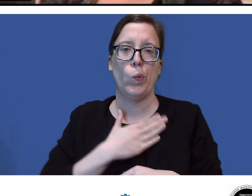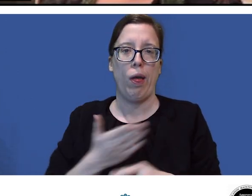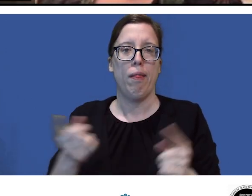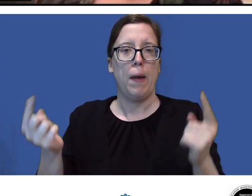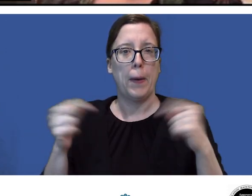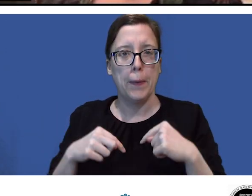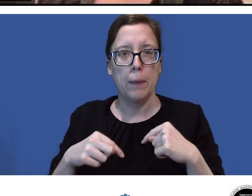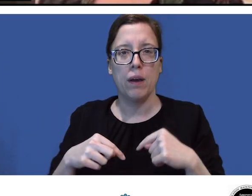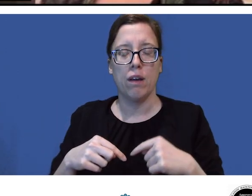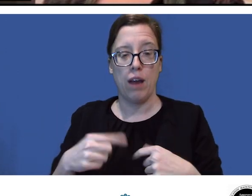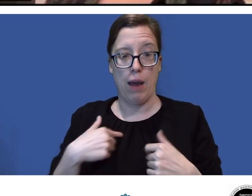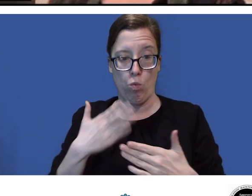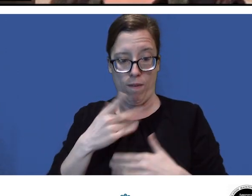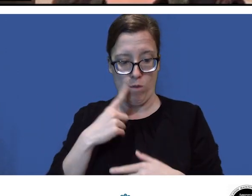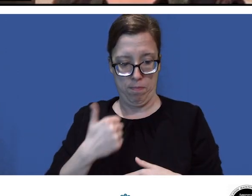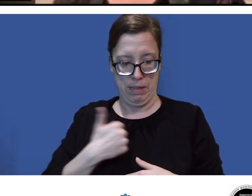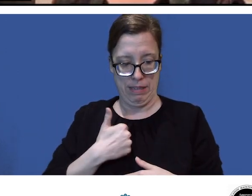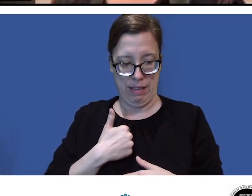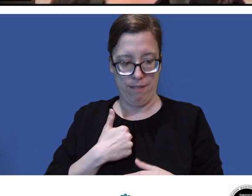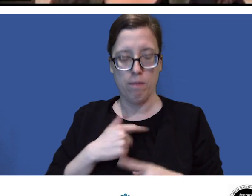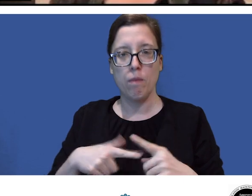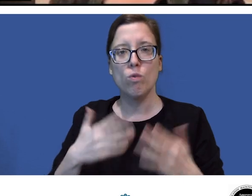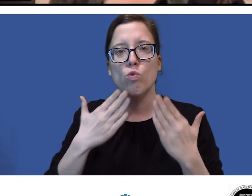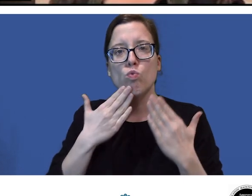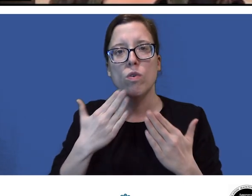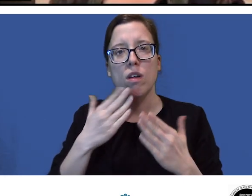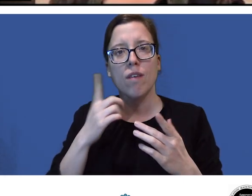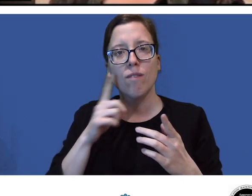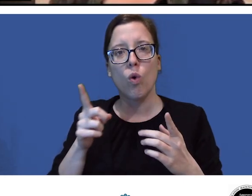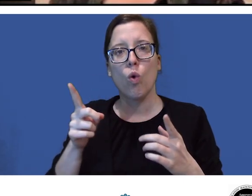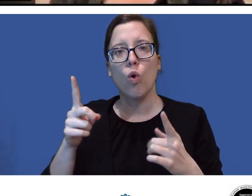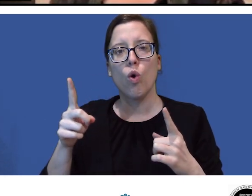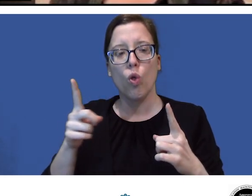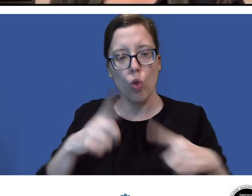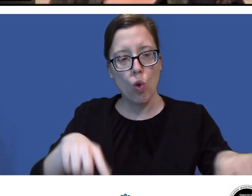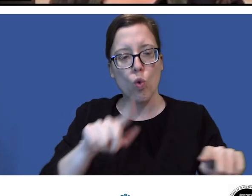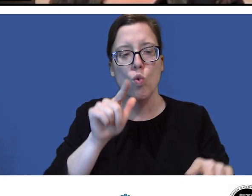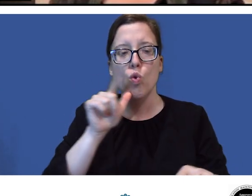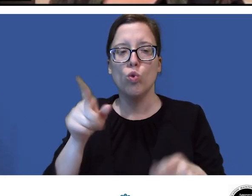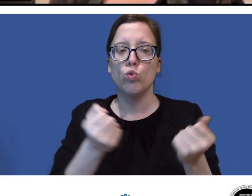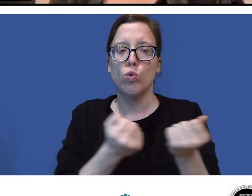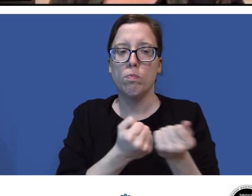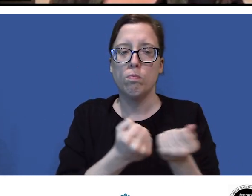behalf of the learners you serve. And most of you are Interveners. We've got an